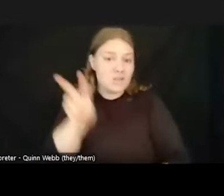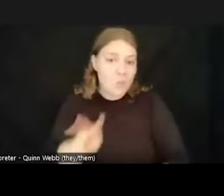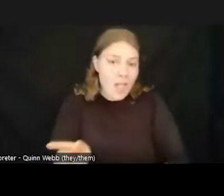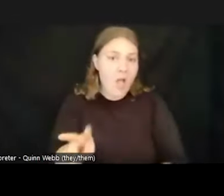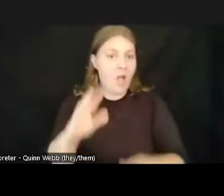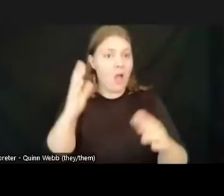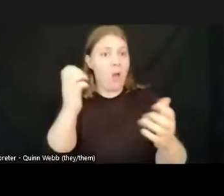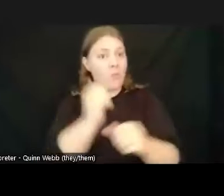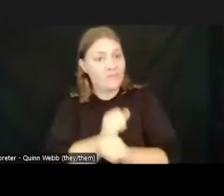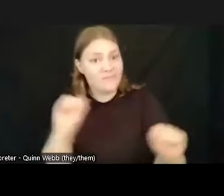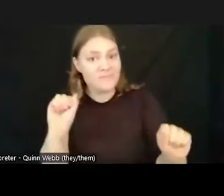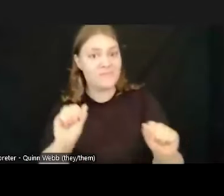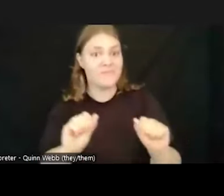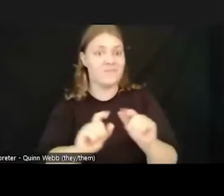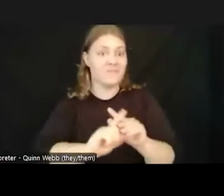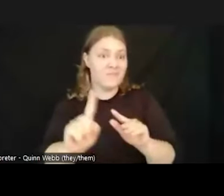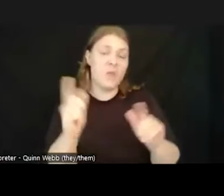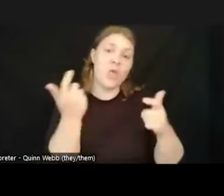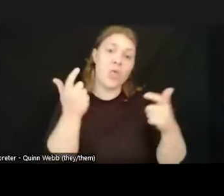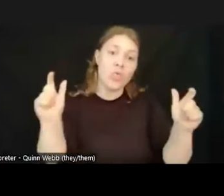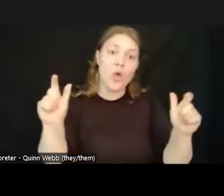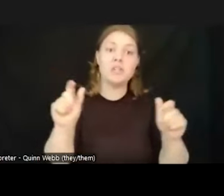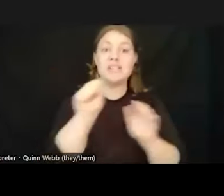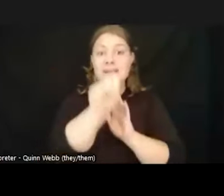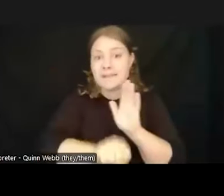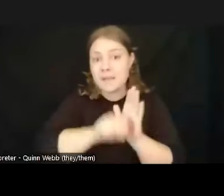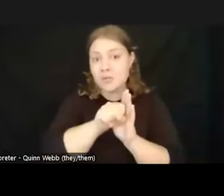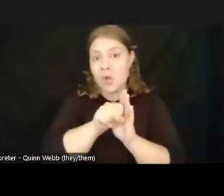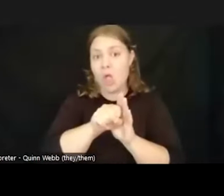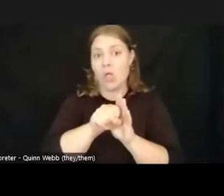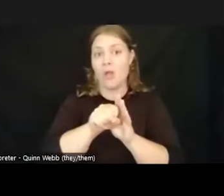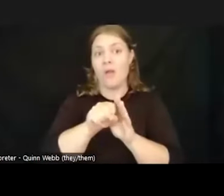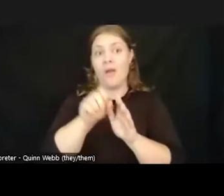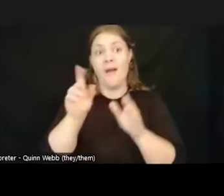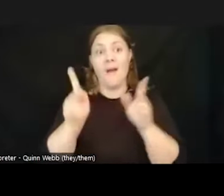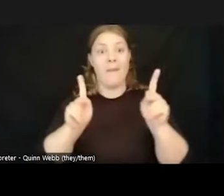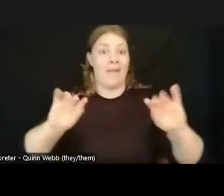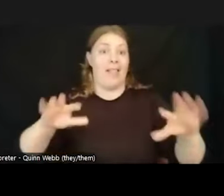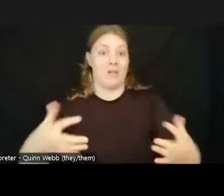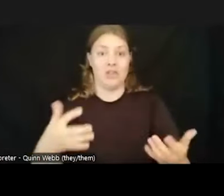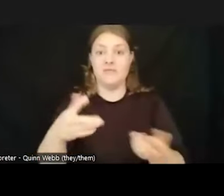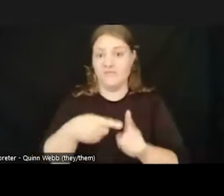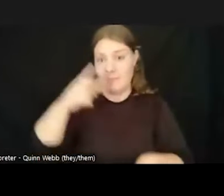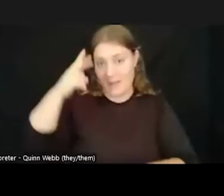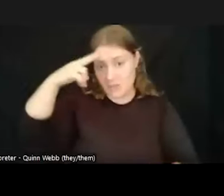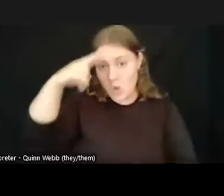we have a large um seasonal uh Mexican population as well as Dominican and Cuban so we do have a lot